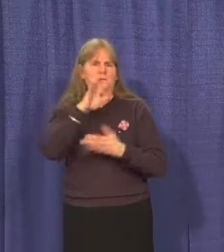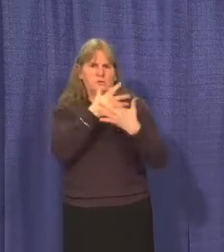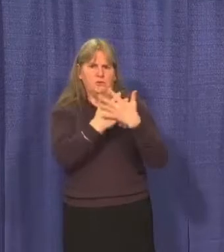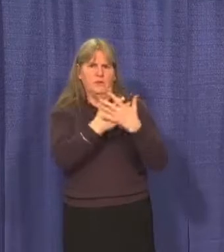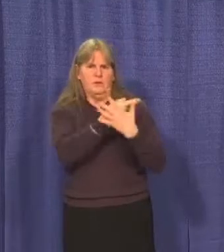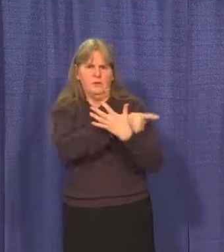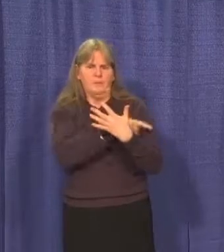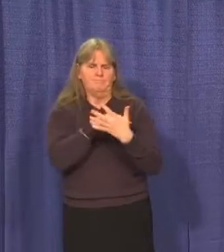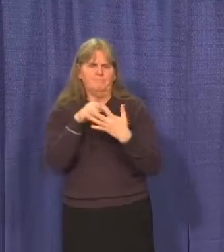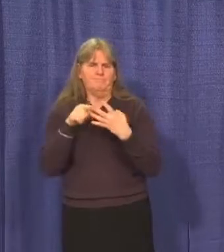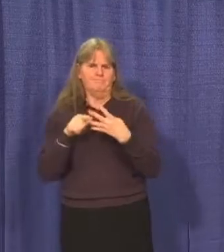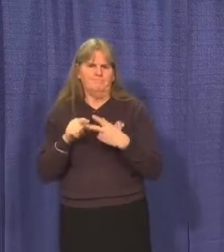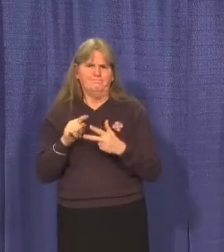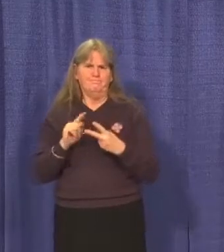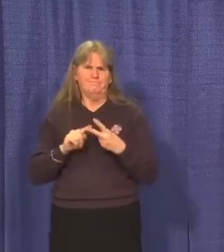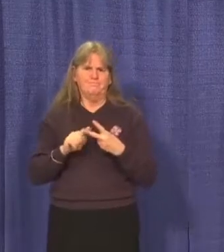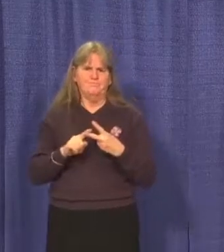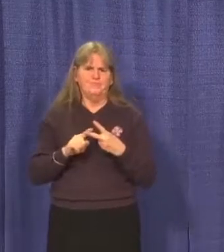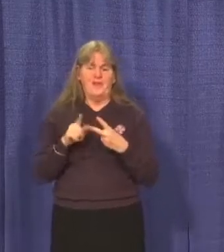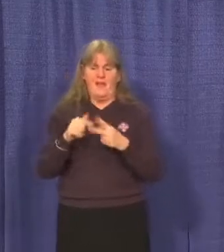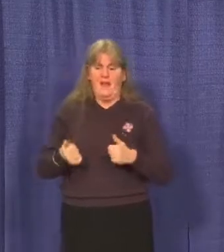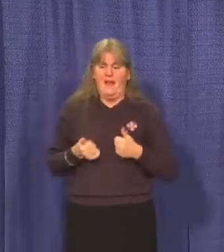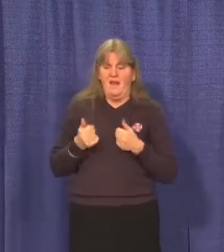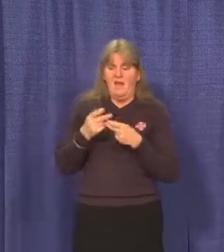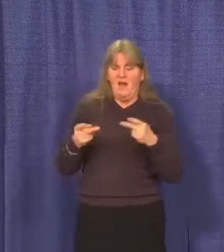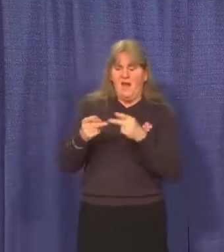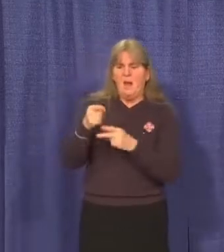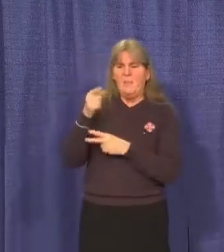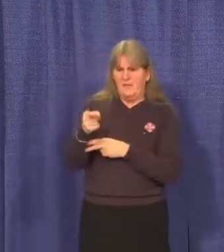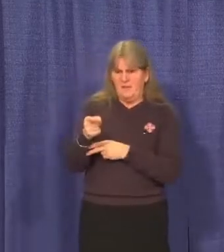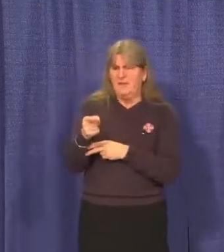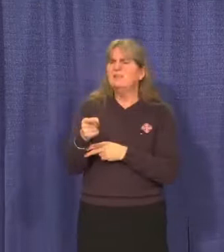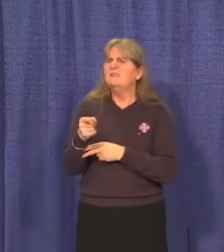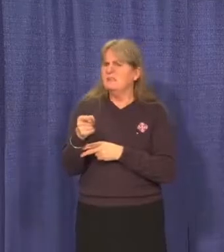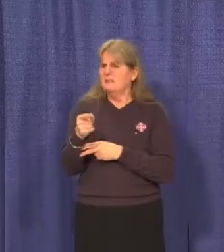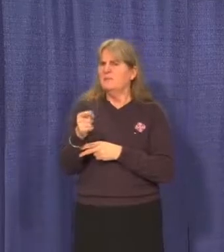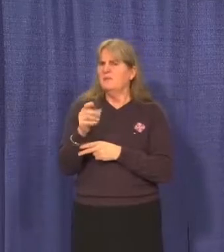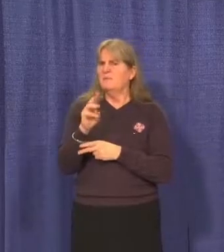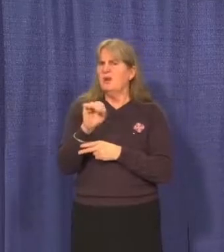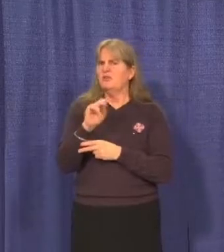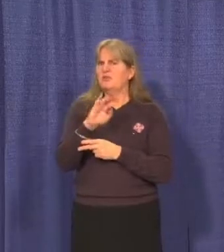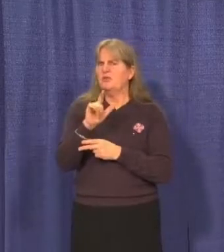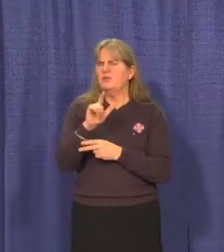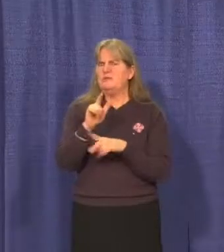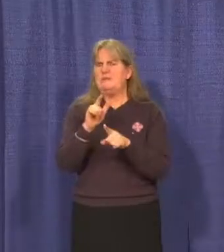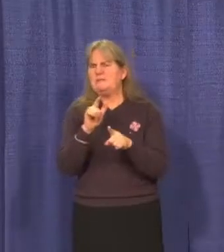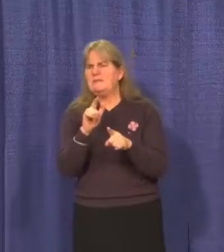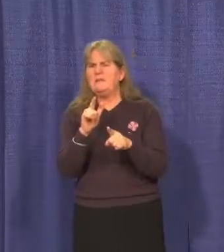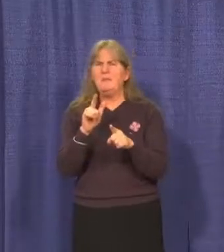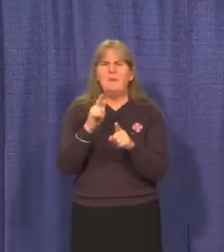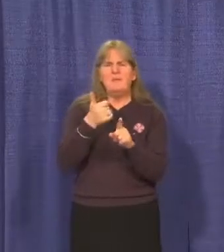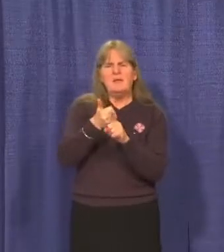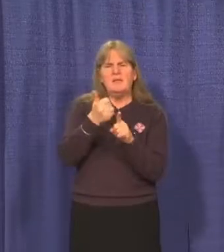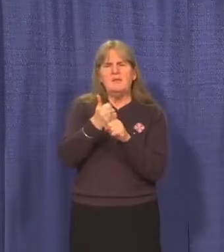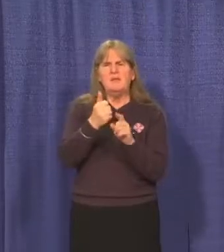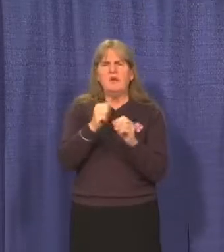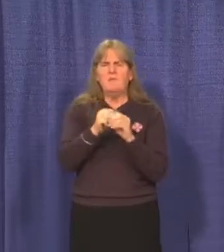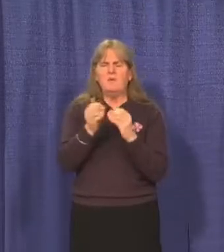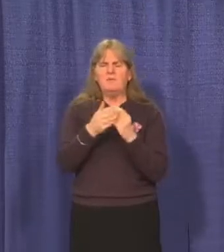People who live in marginalized conditions as well fall into this category. Either because they are individually more susceptible,